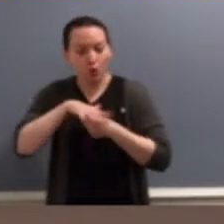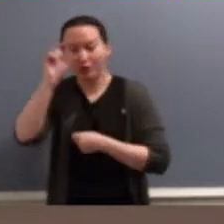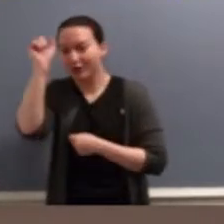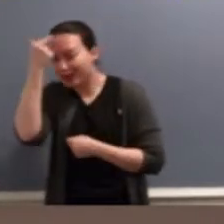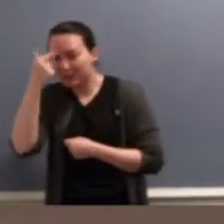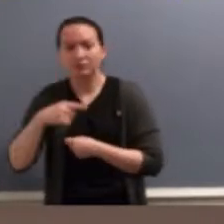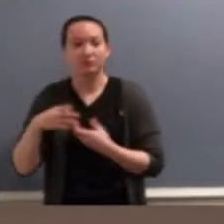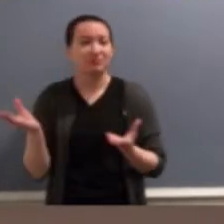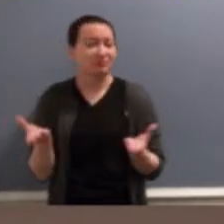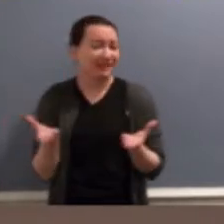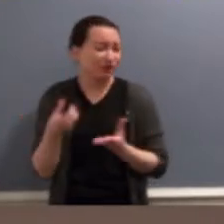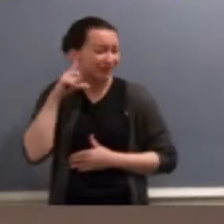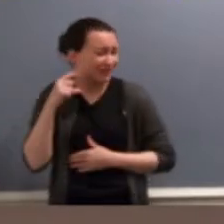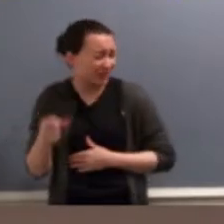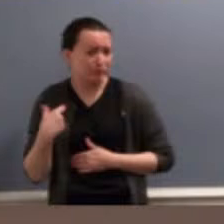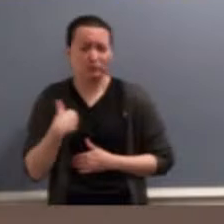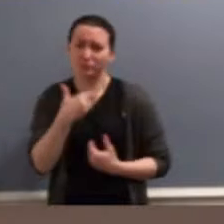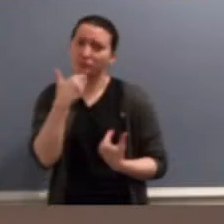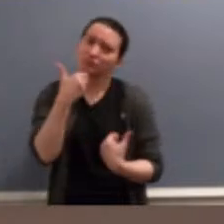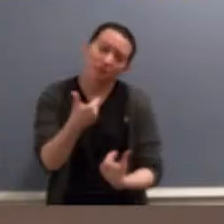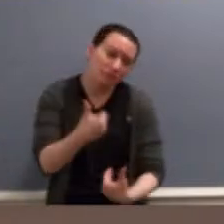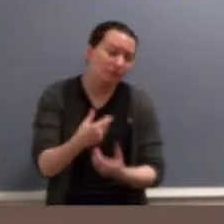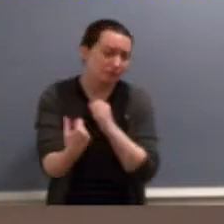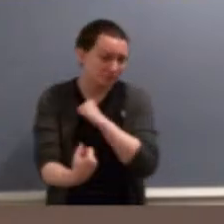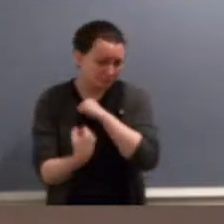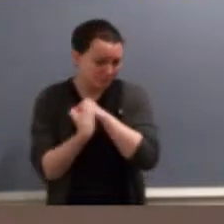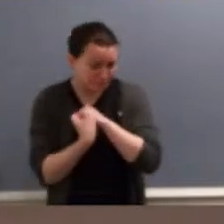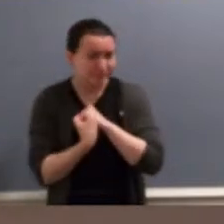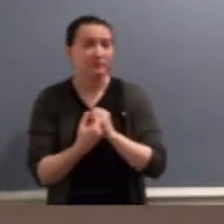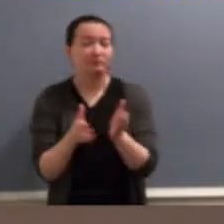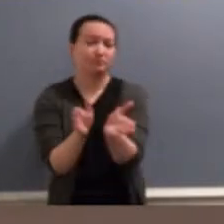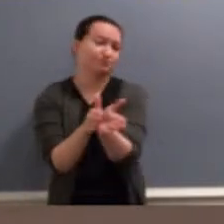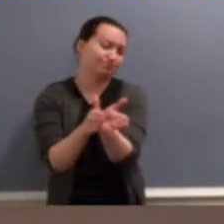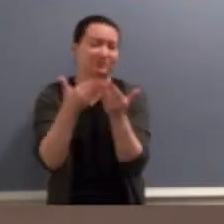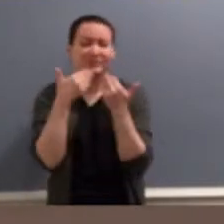like Silverton we're very grateful for that assistance so commend you and thank you for that